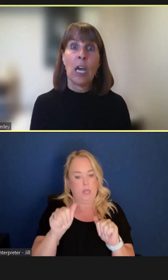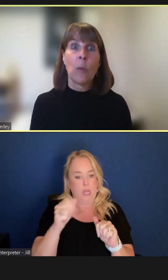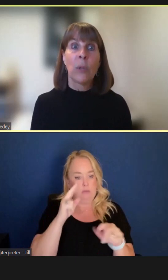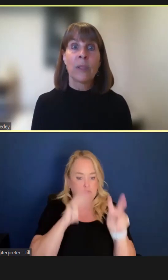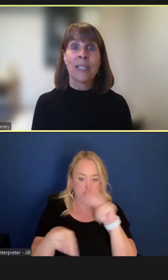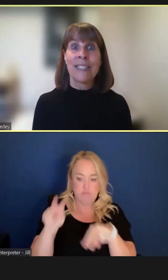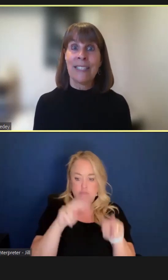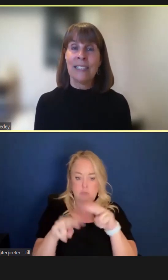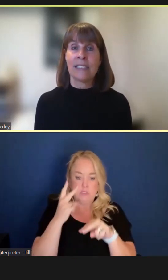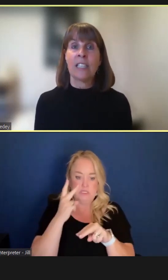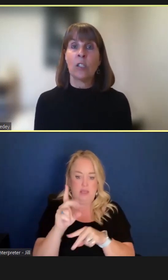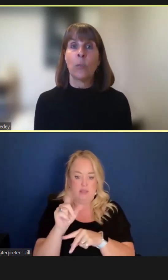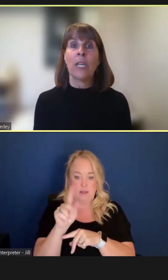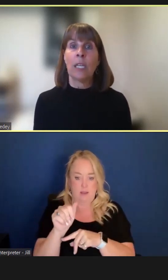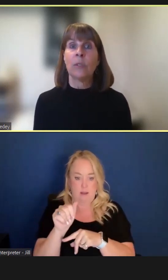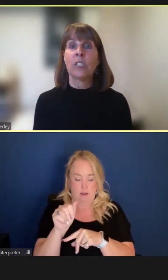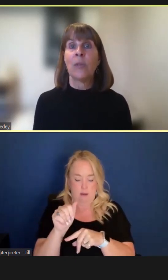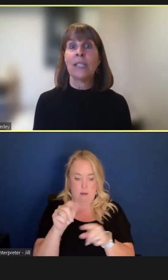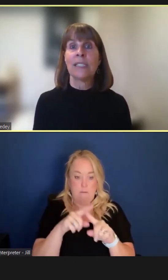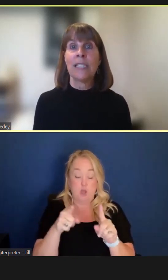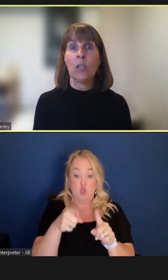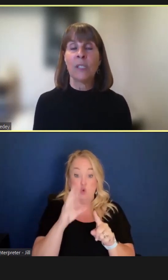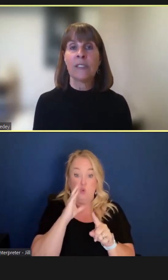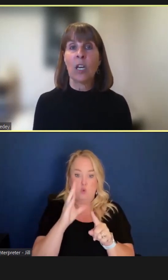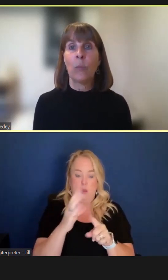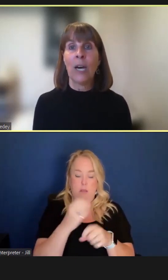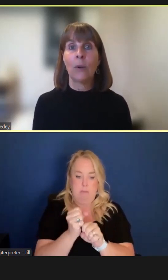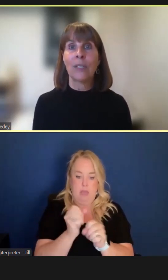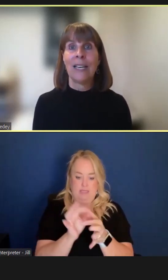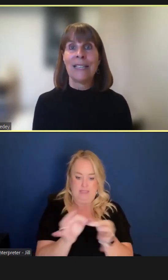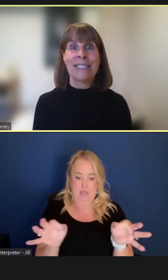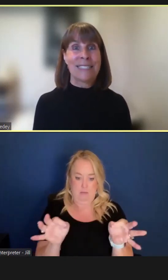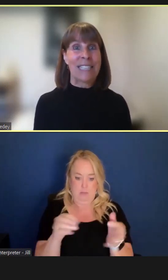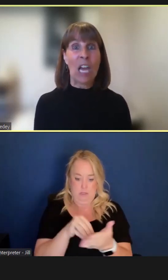but the key is that you'll be able to make statements about not just how many